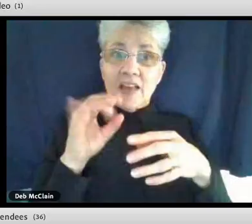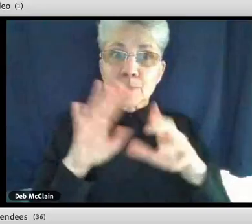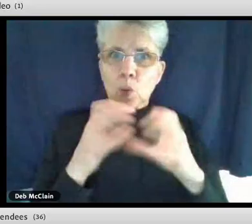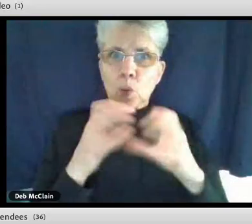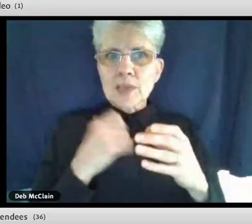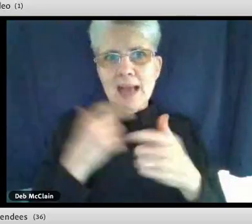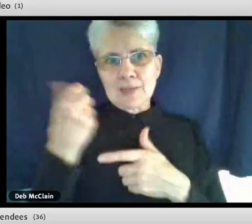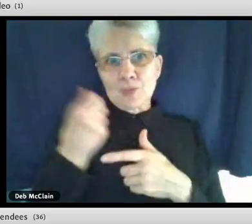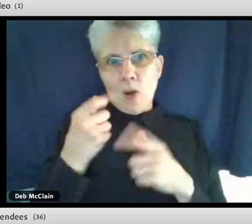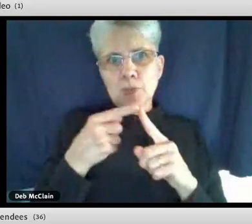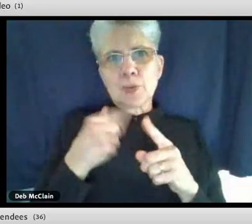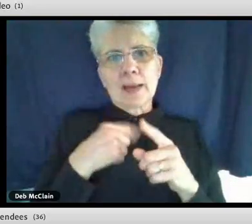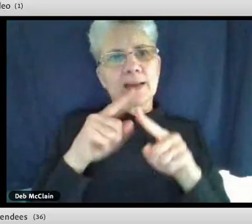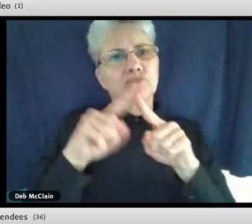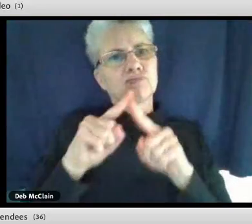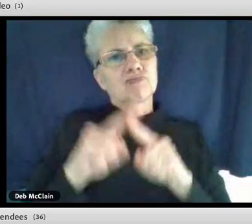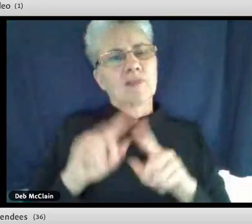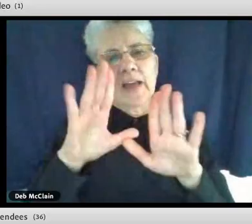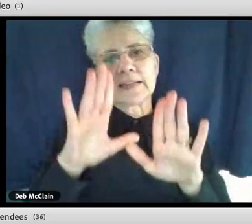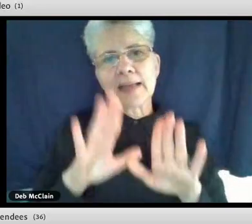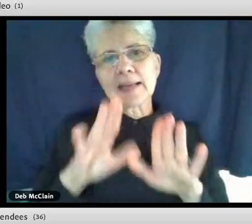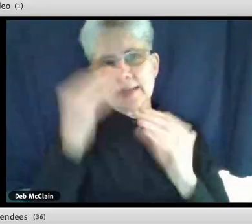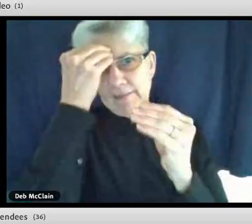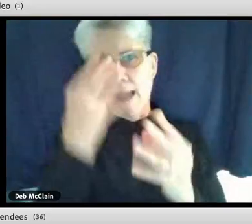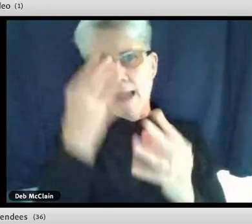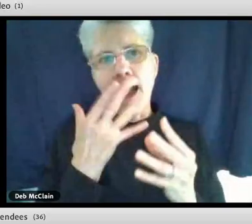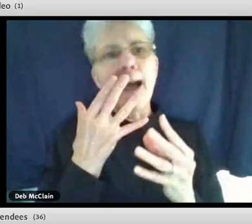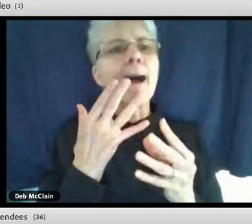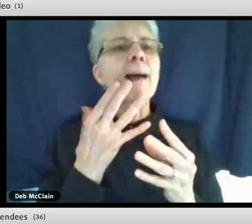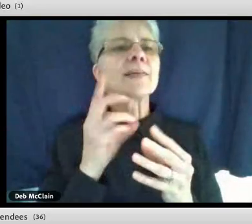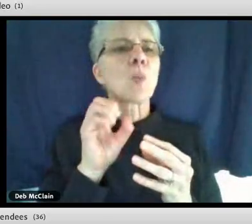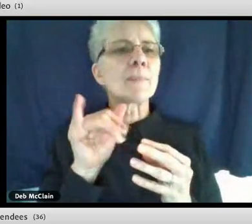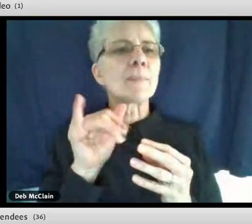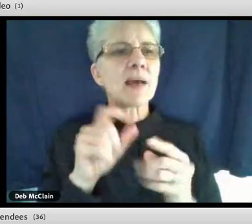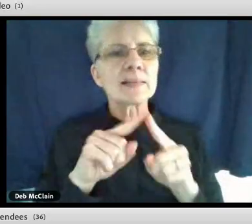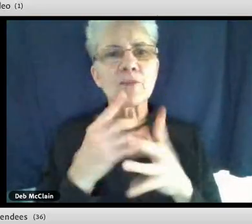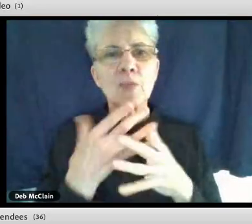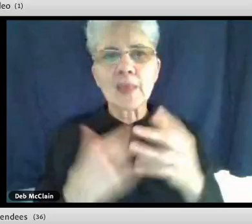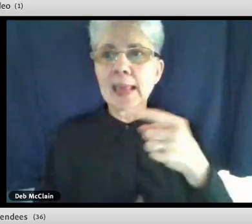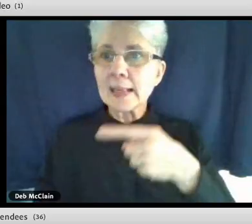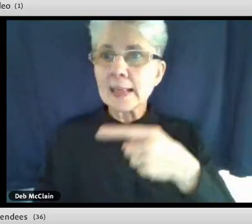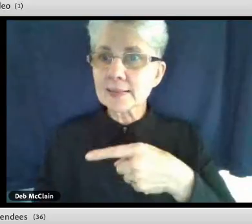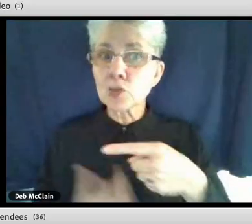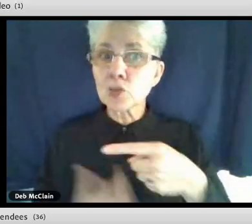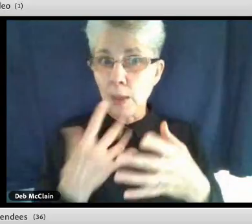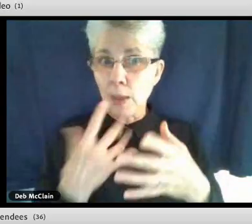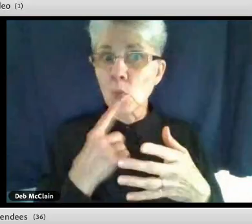Also there's a bunch of Facebook groups that I subscribe to, and I get all kinds of fantastic advice and websites